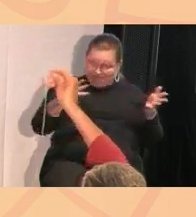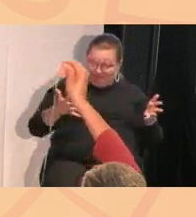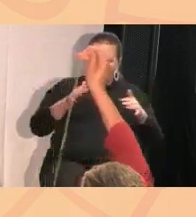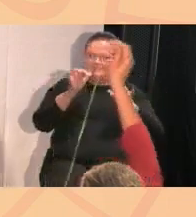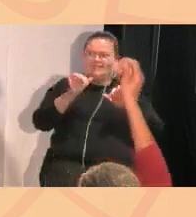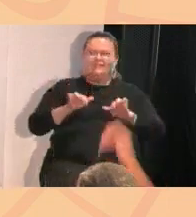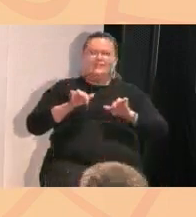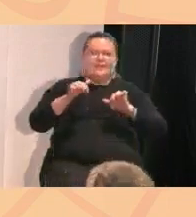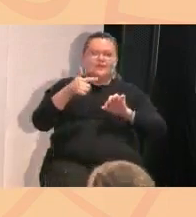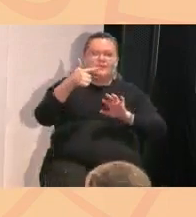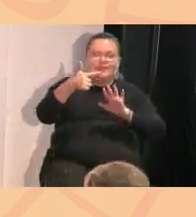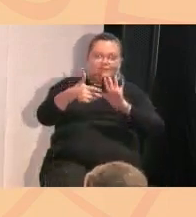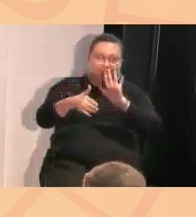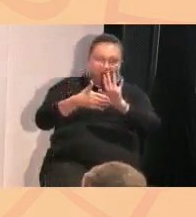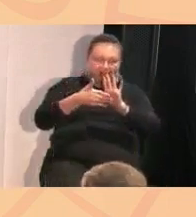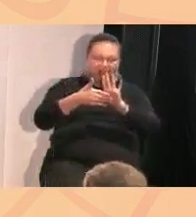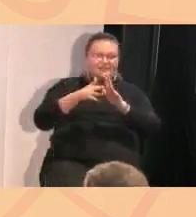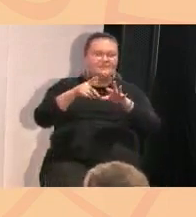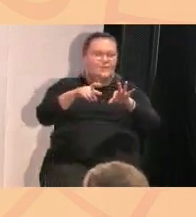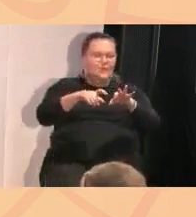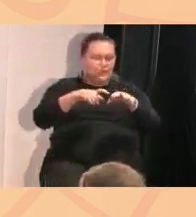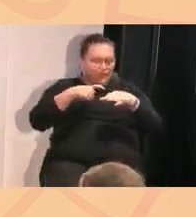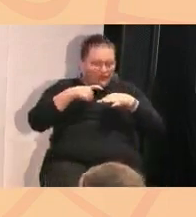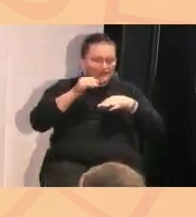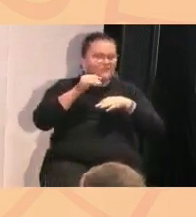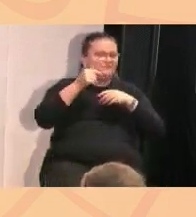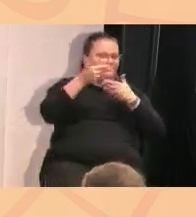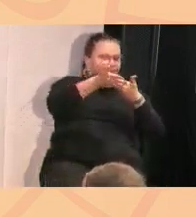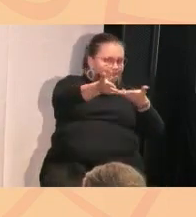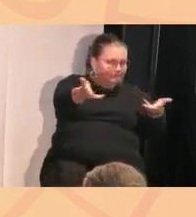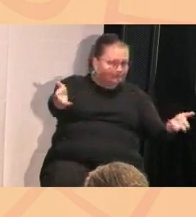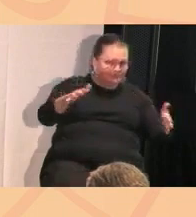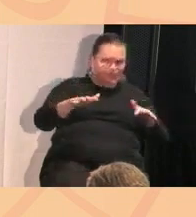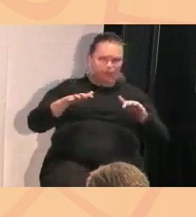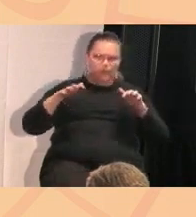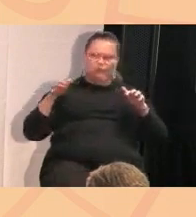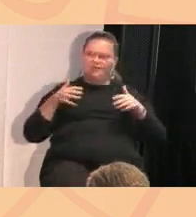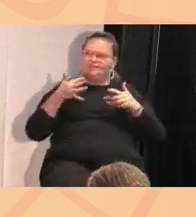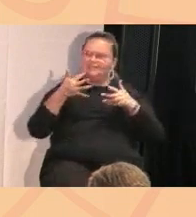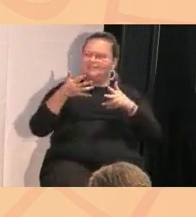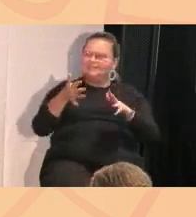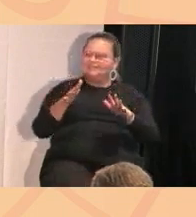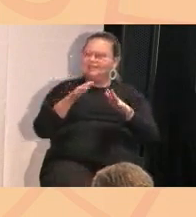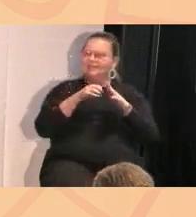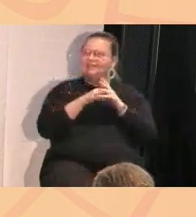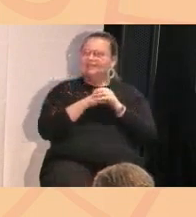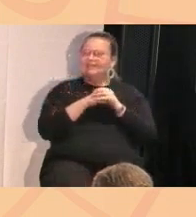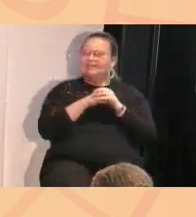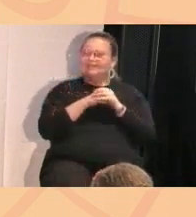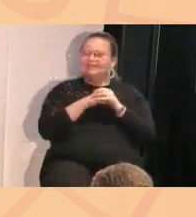accomplished have to be undone, you know? So that's what I think my legacy. OK.